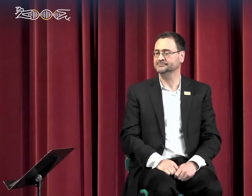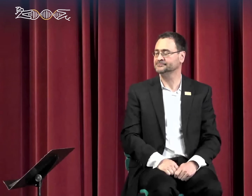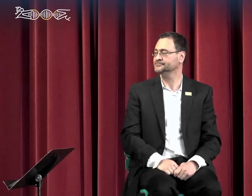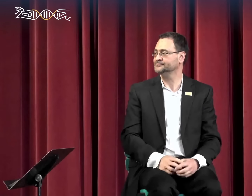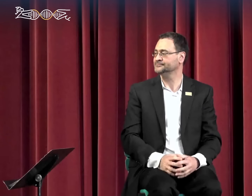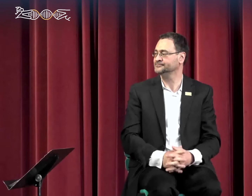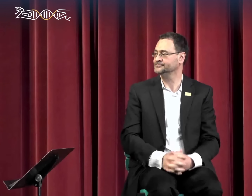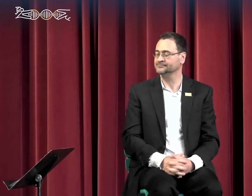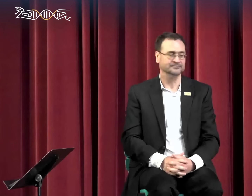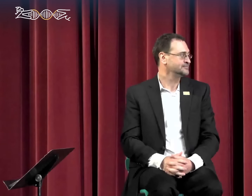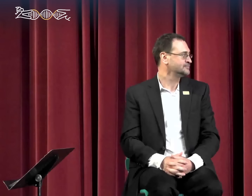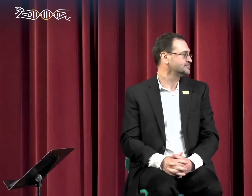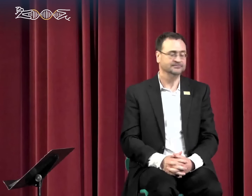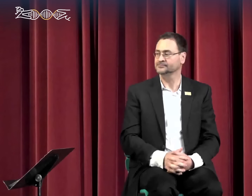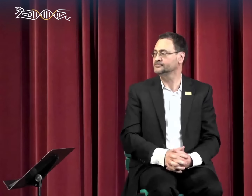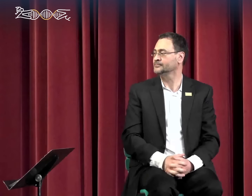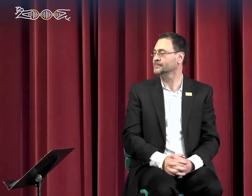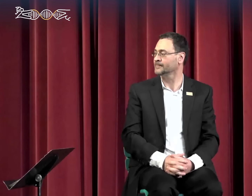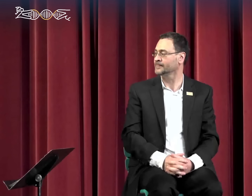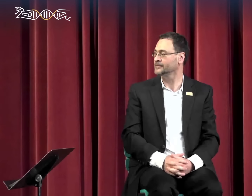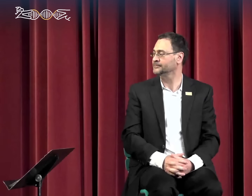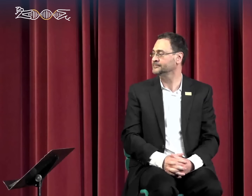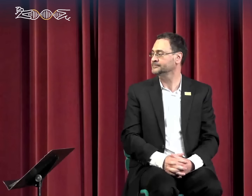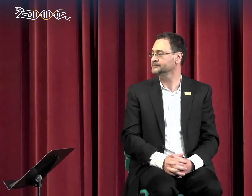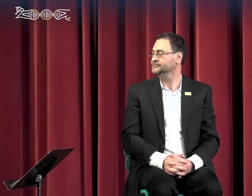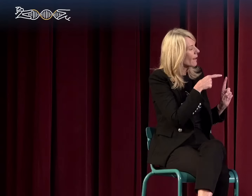Thank you, Dr. Braun.